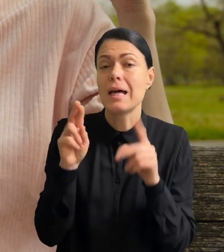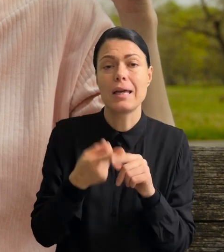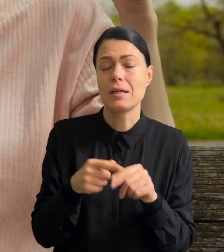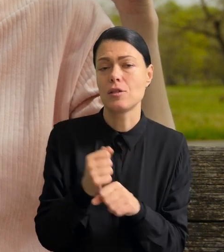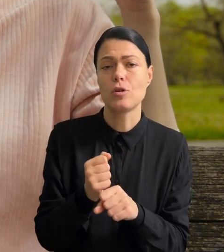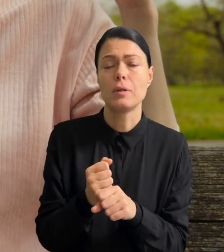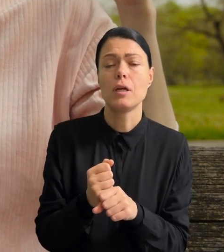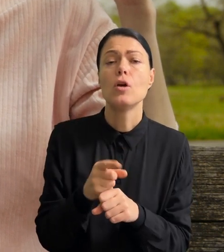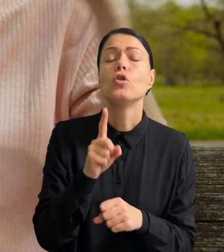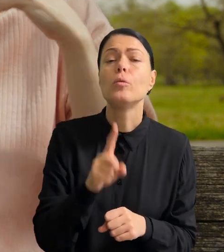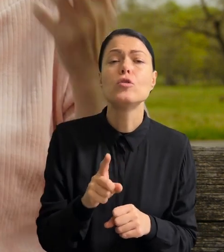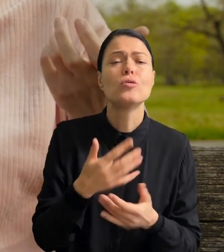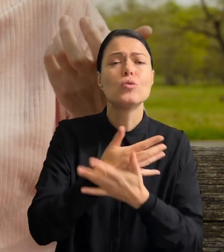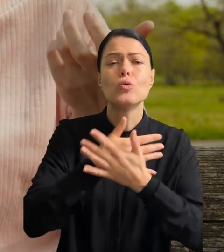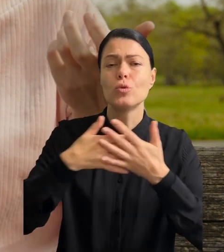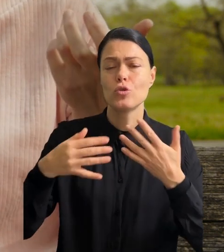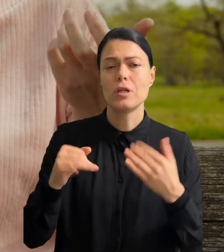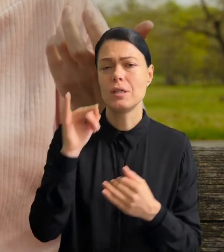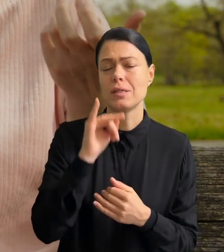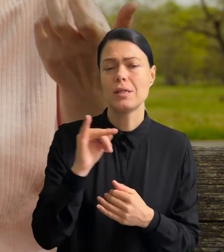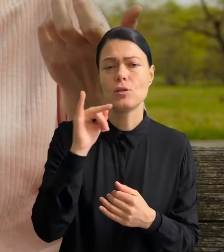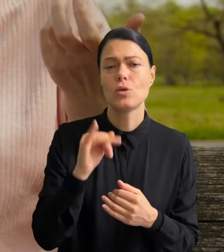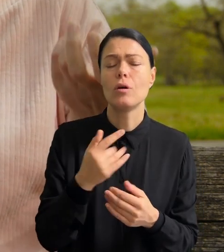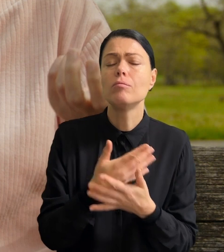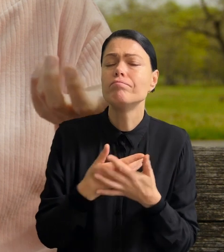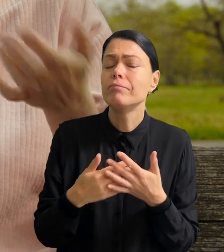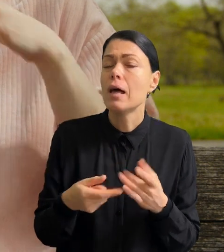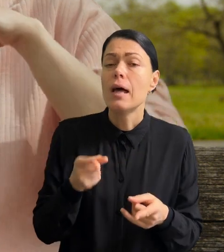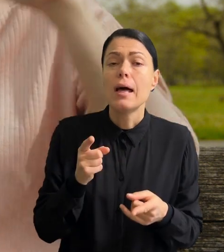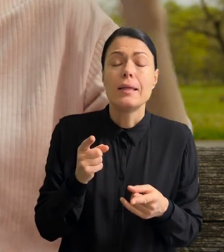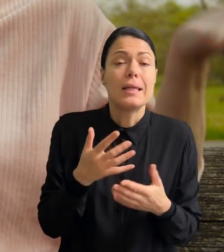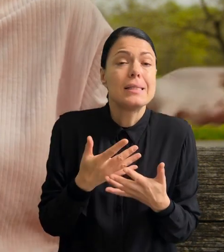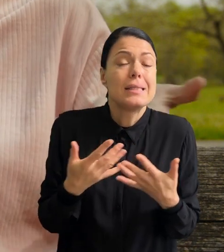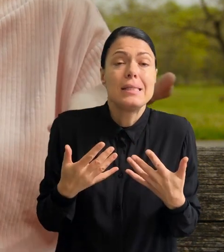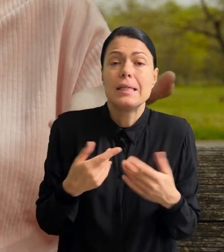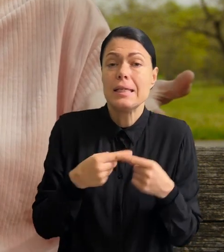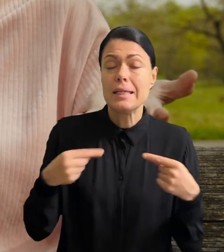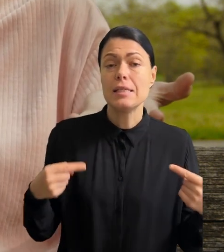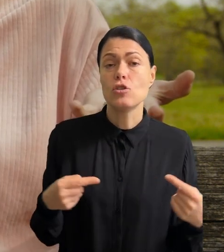So different that it’s impossible to generalize them.